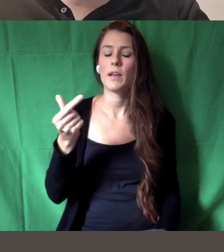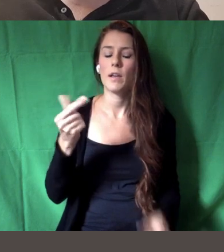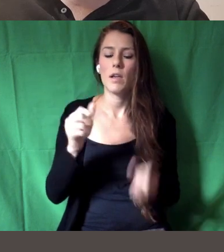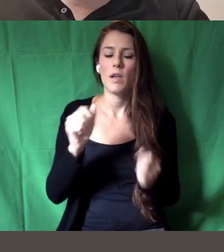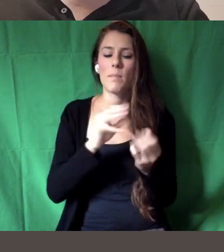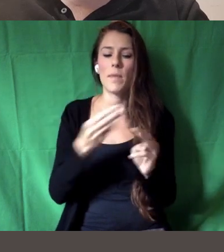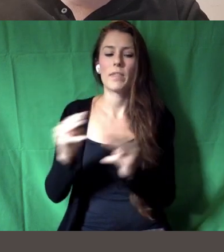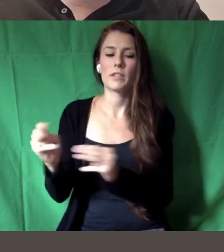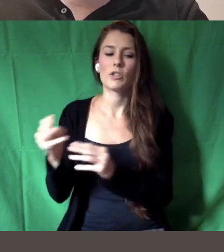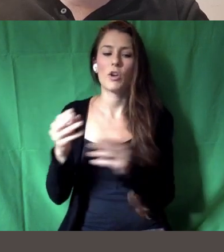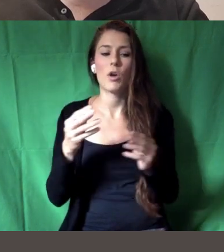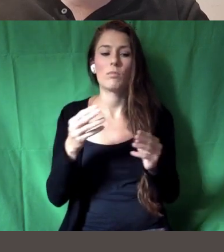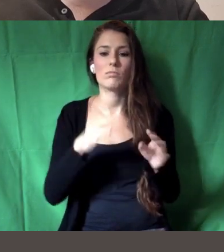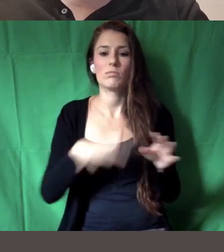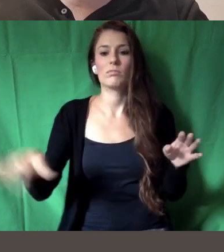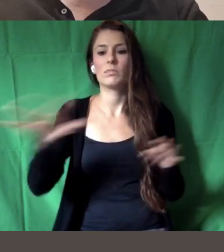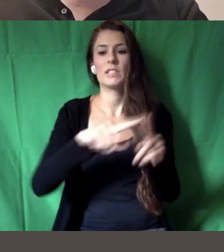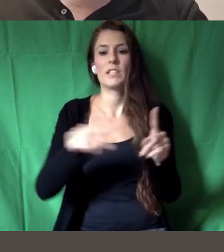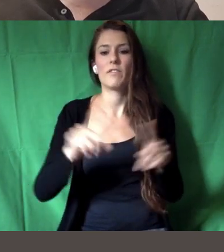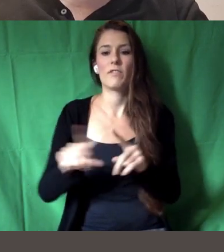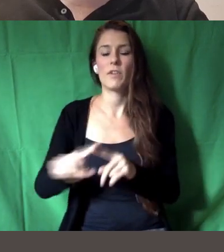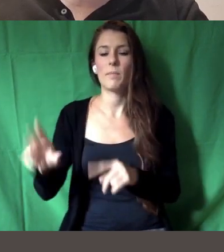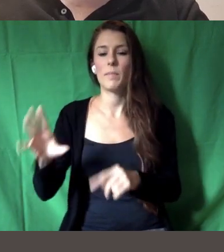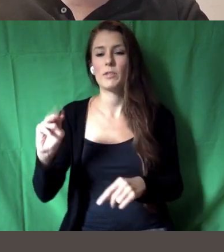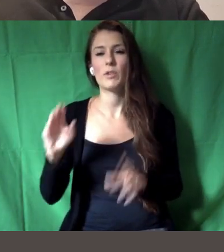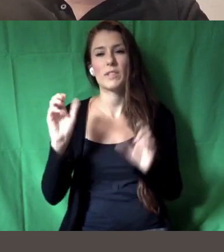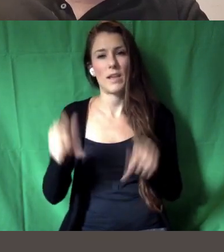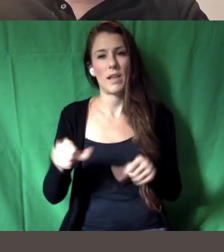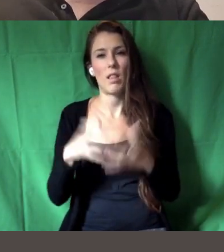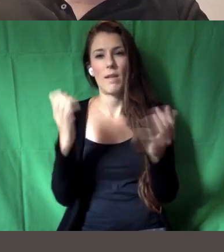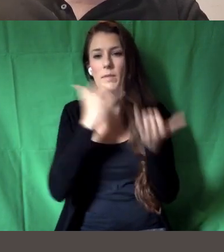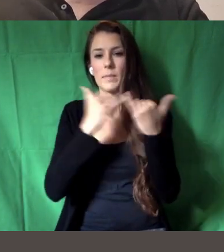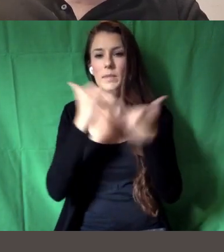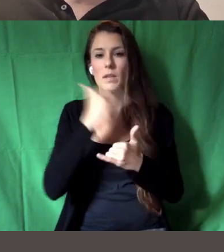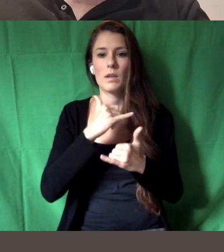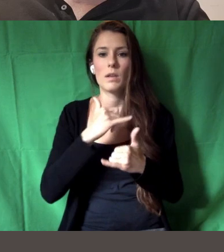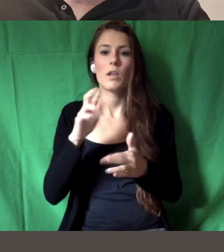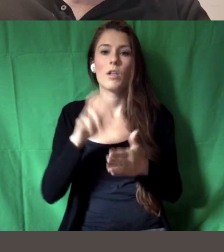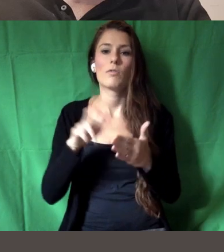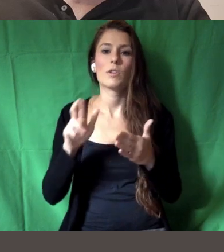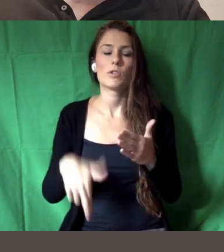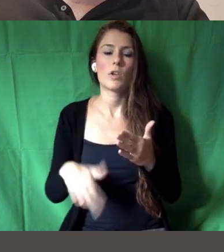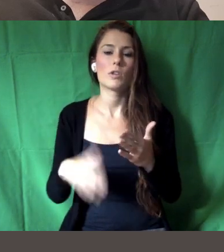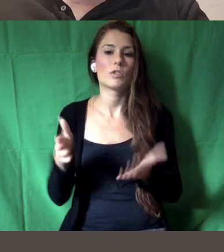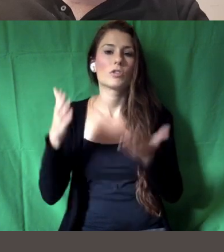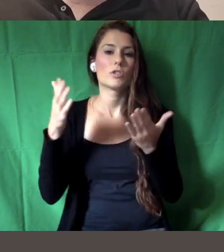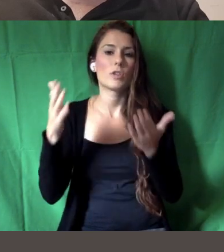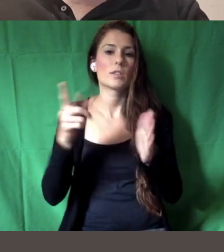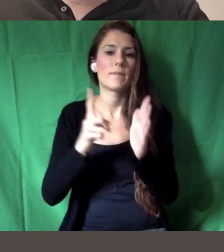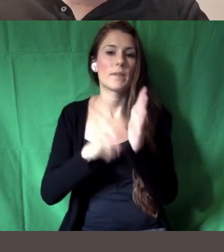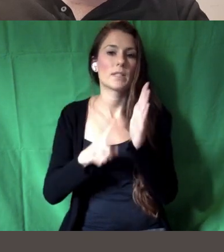benchmark sets. It could create a lot of distortions here. Results suggest further investigation of